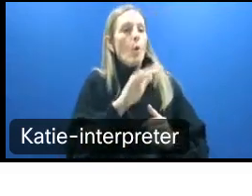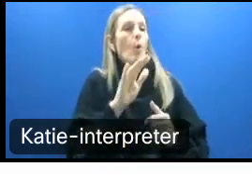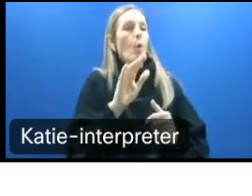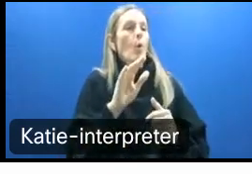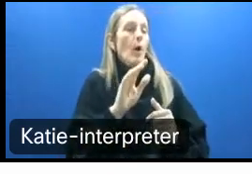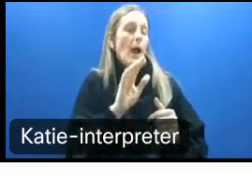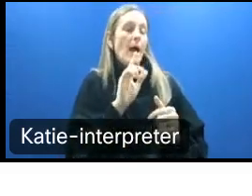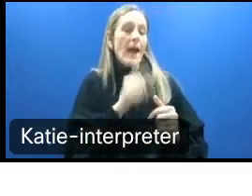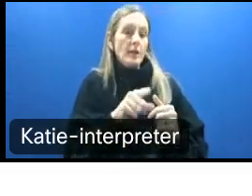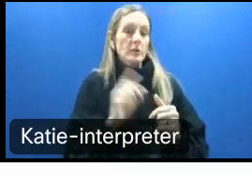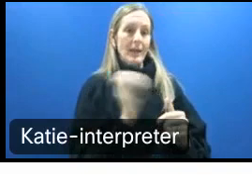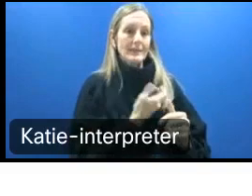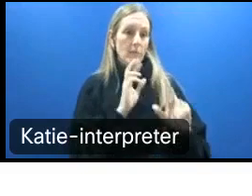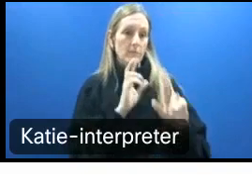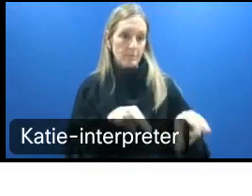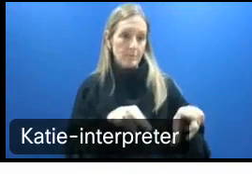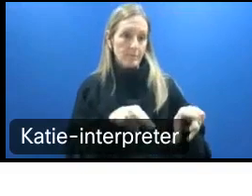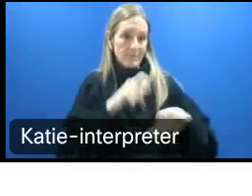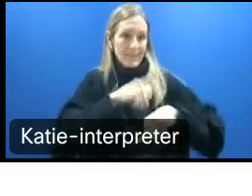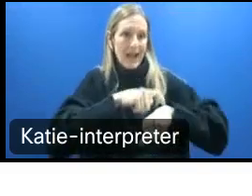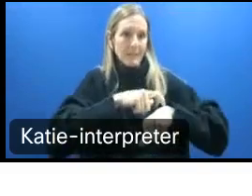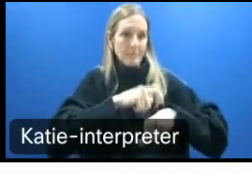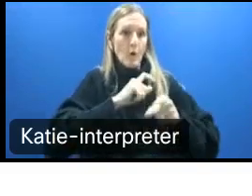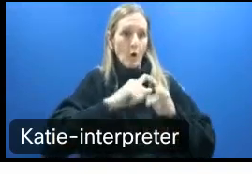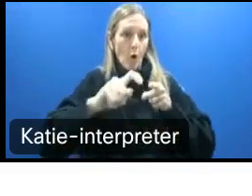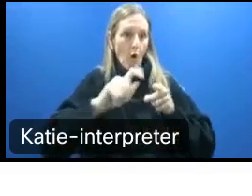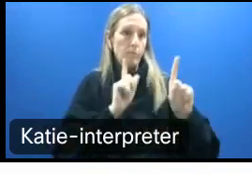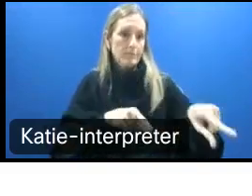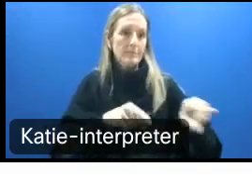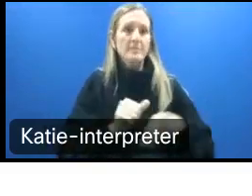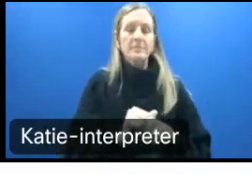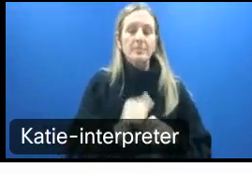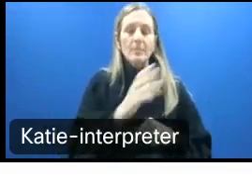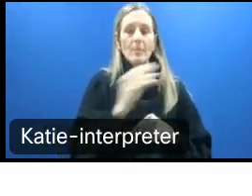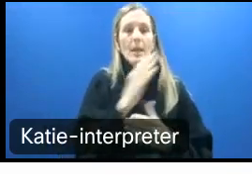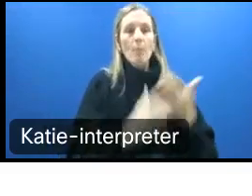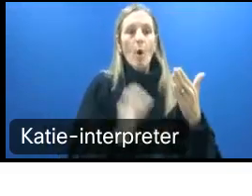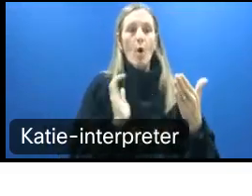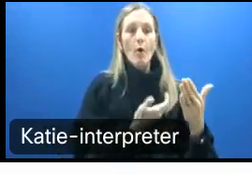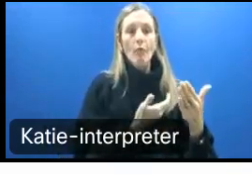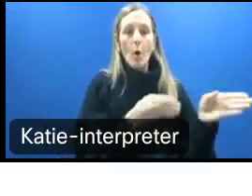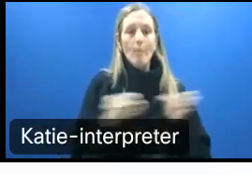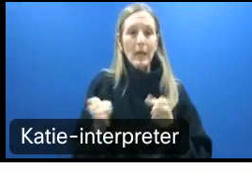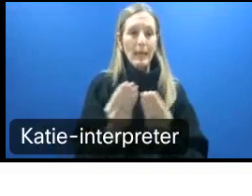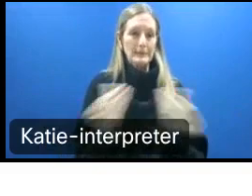And with that part of our. Uh, plan to address the call Bill response.